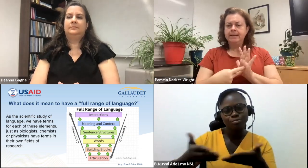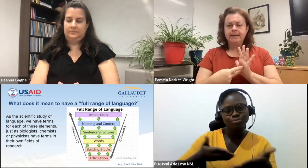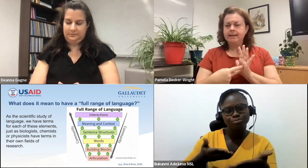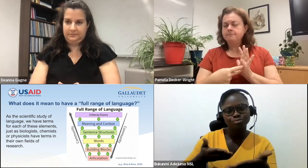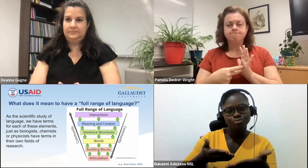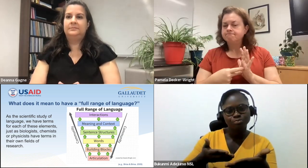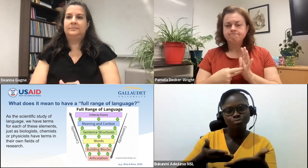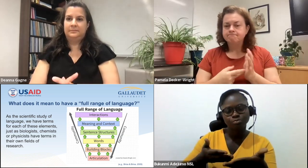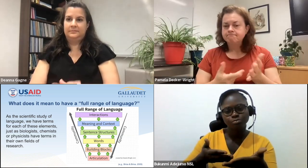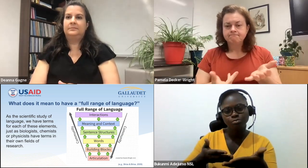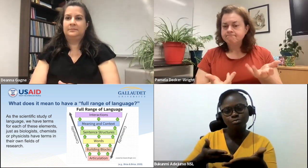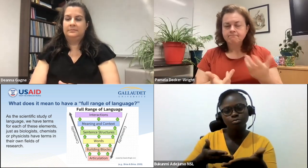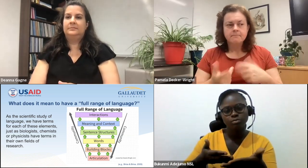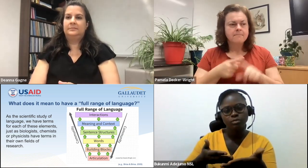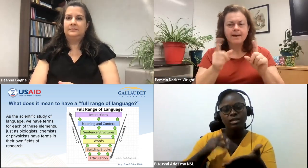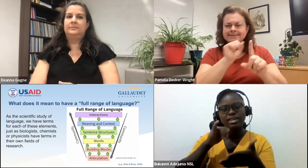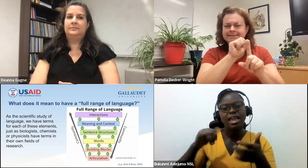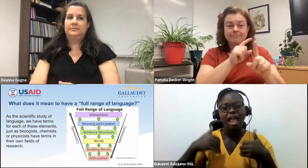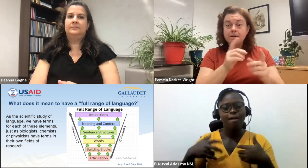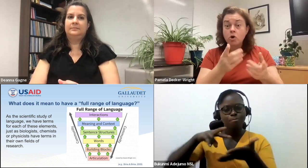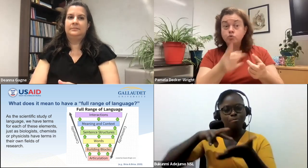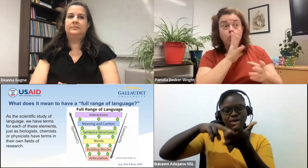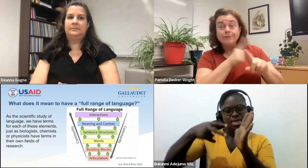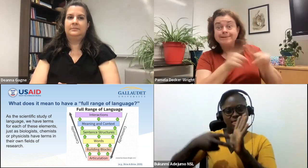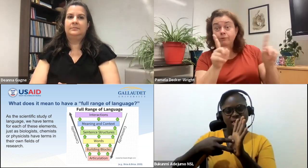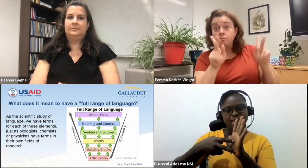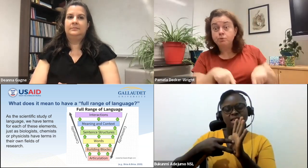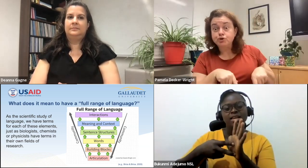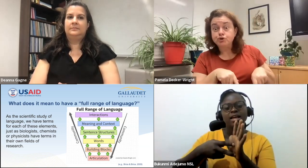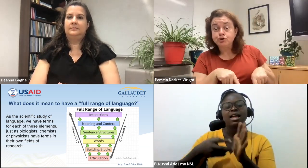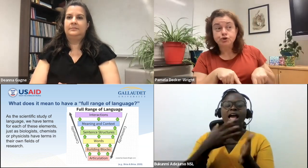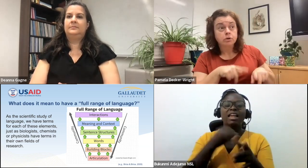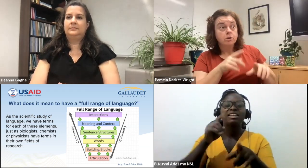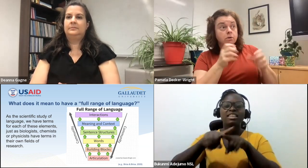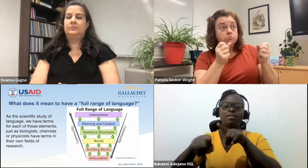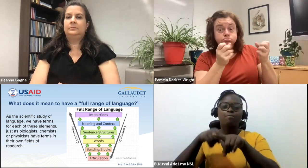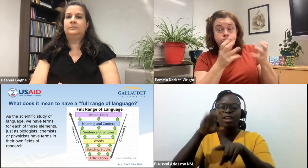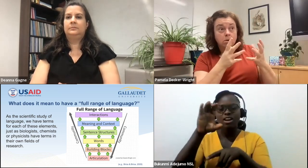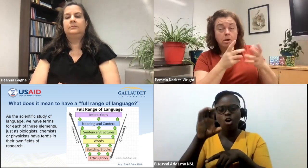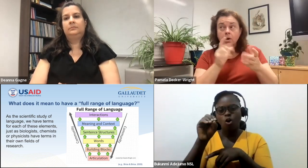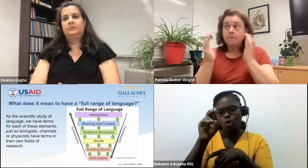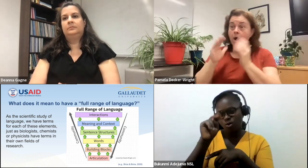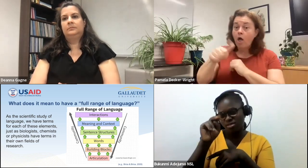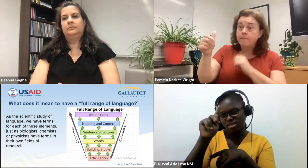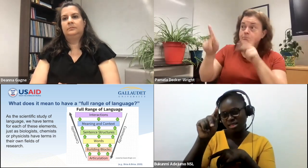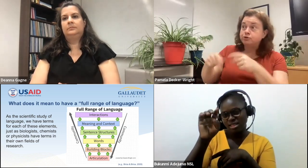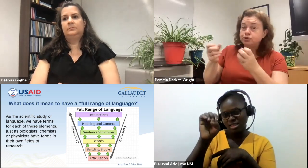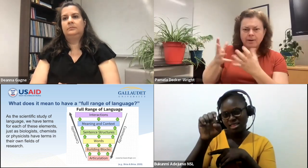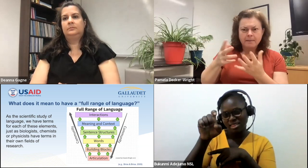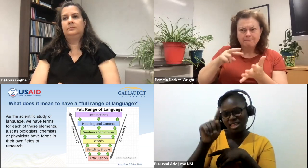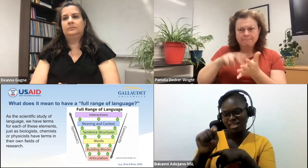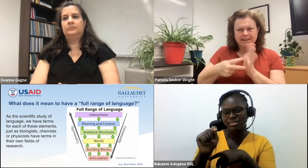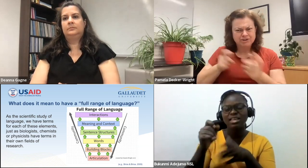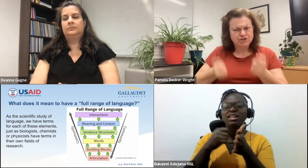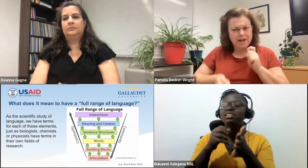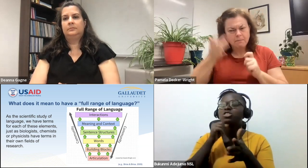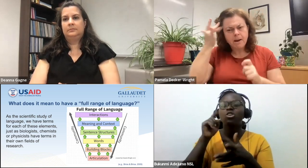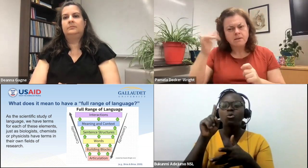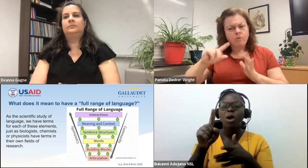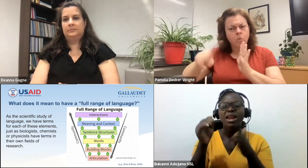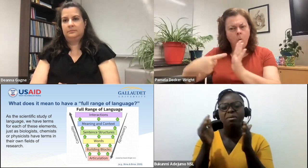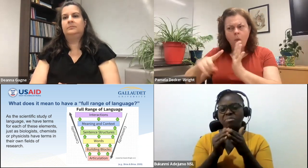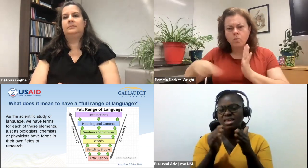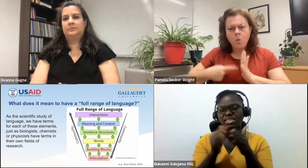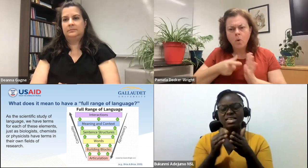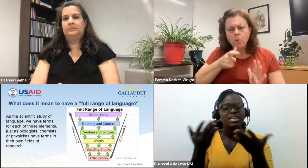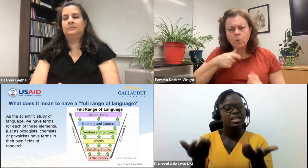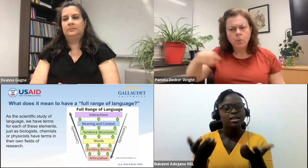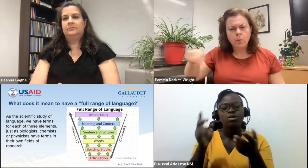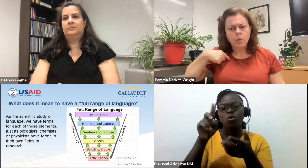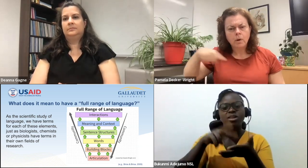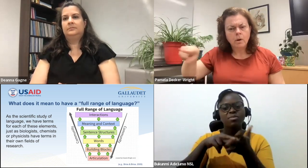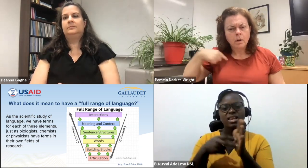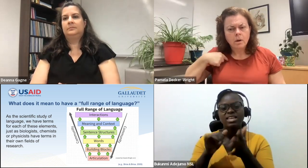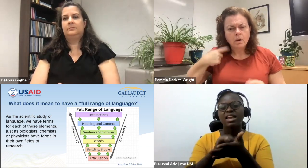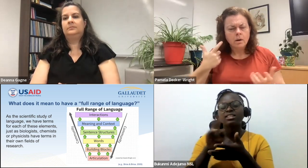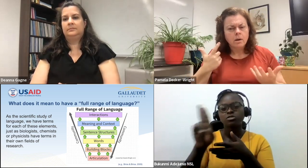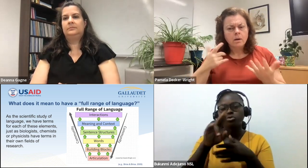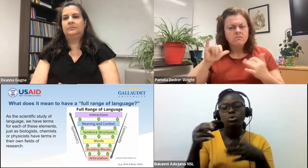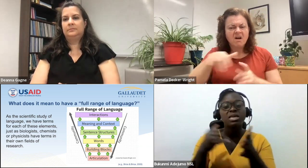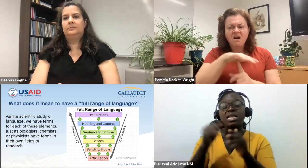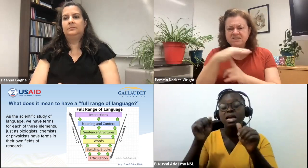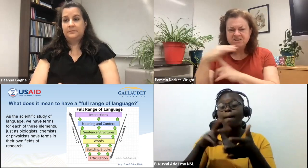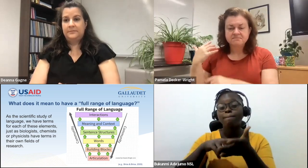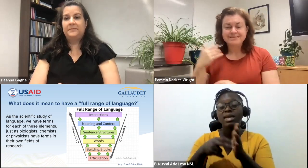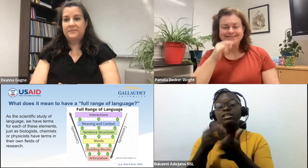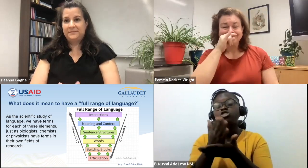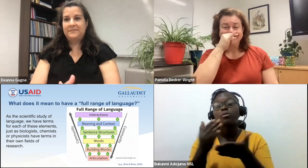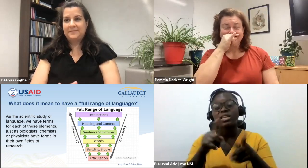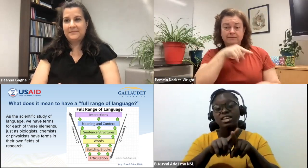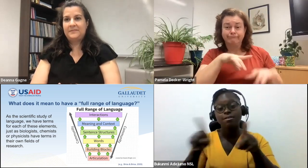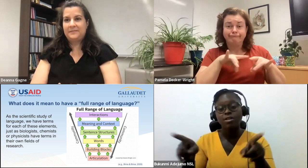So it's not one meeting that's being used, but in various contexts it can mean something different. So if you're speaking to one person, you might be signing something. You sign it to someone else. You shift the meaning based on the roles of the individuals in that communication exchange.